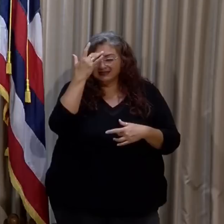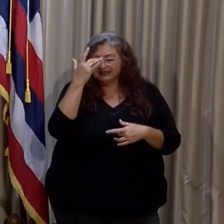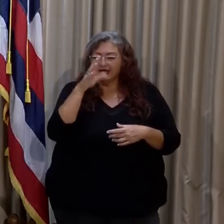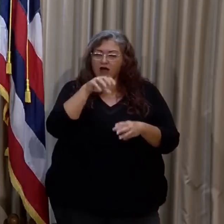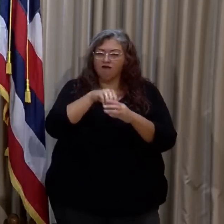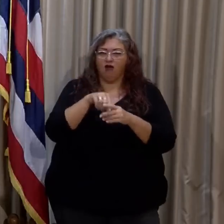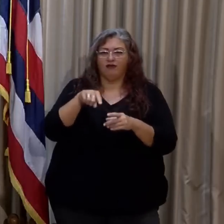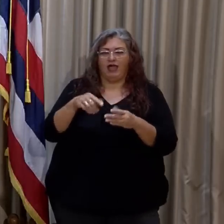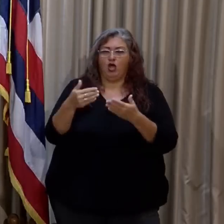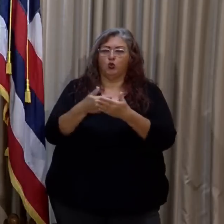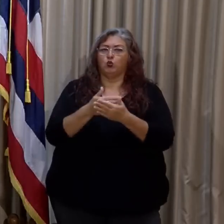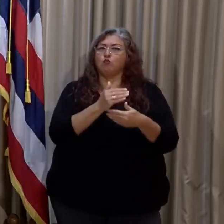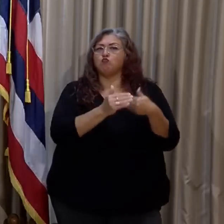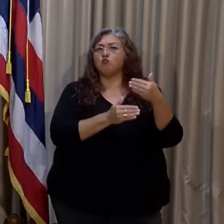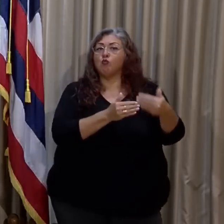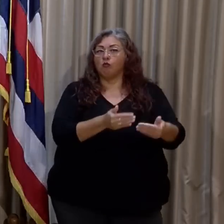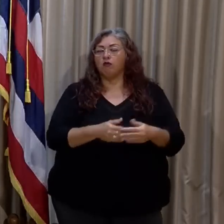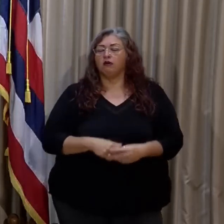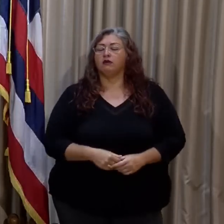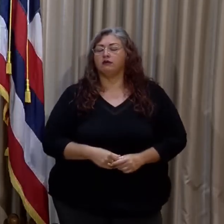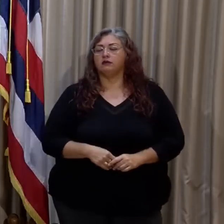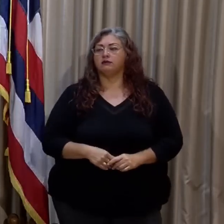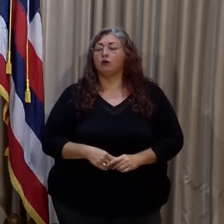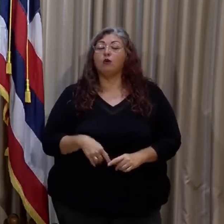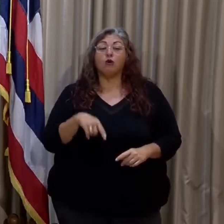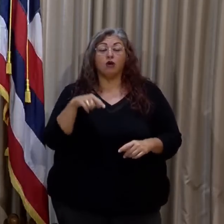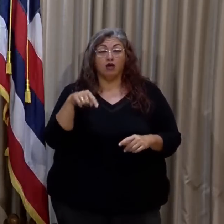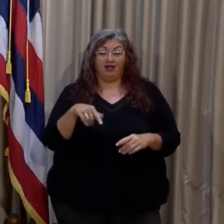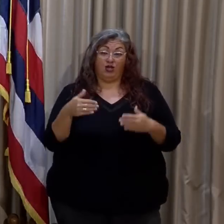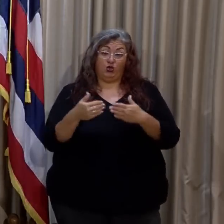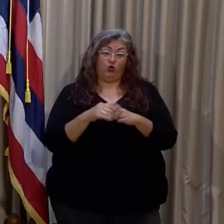MONITOR UP TO 20 INDIVIDUALS. AS PART OF THIS CONTACT TRACING